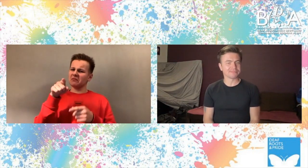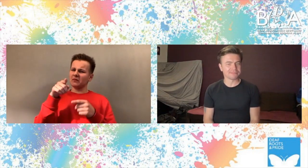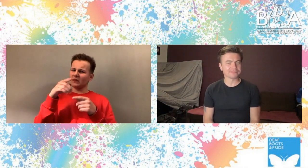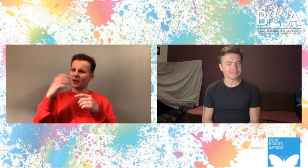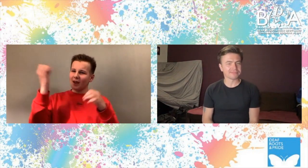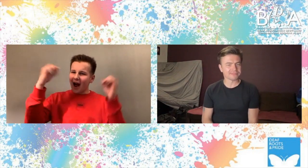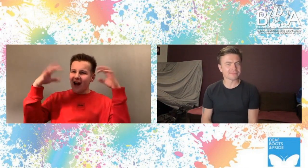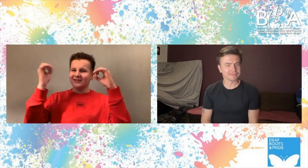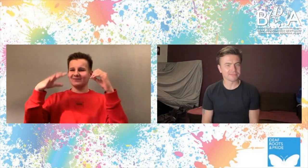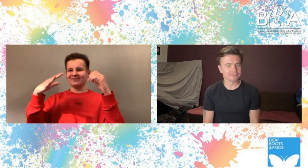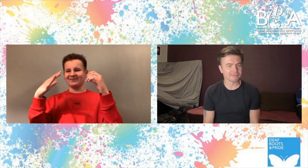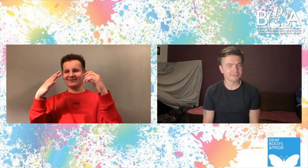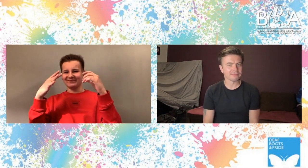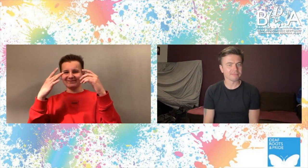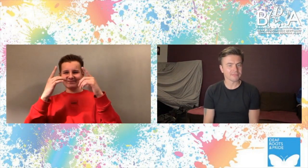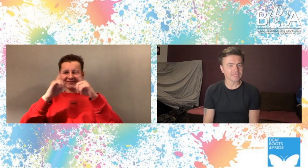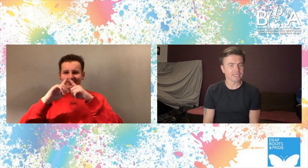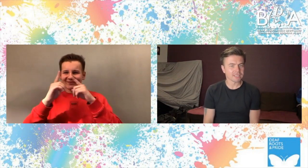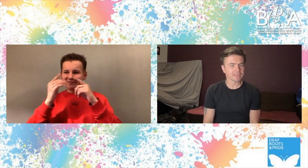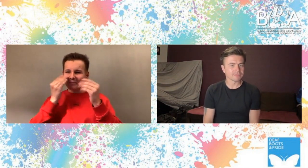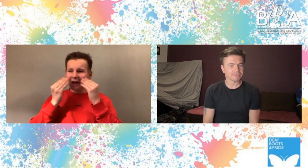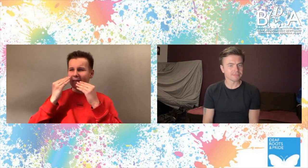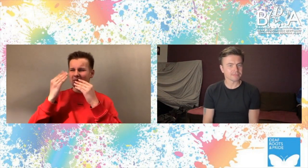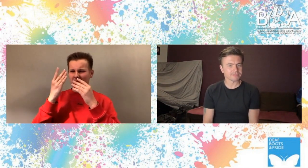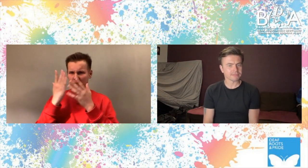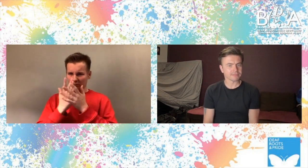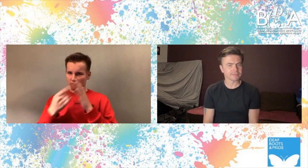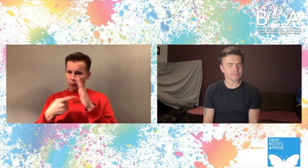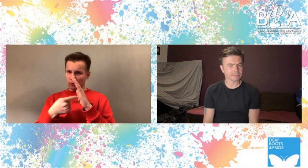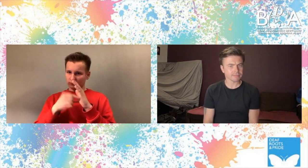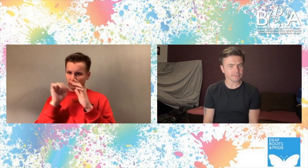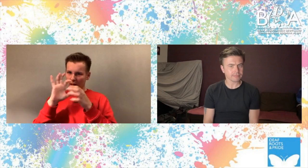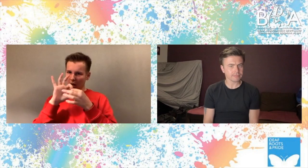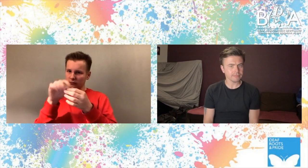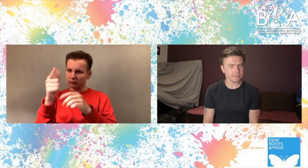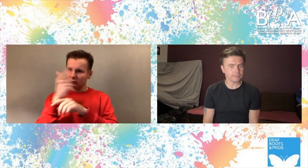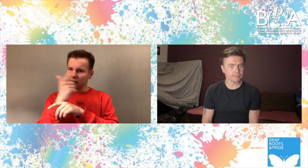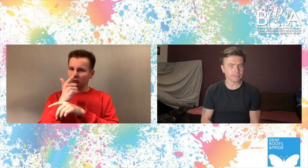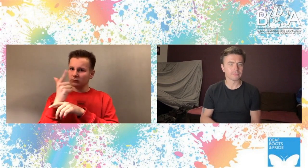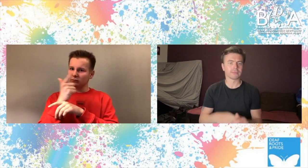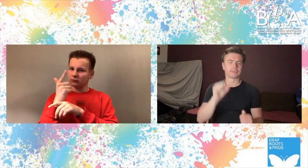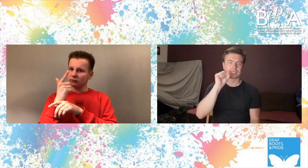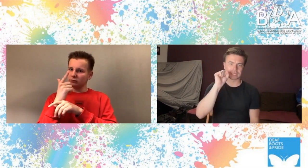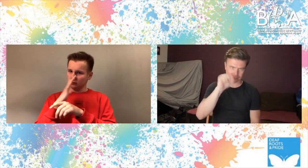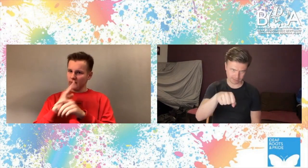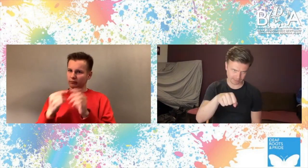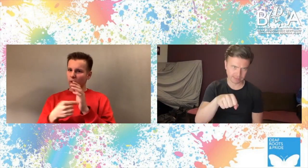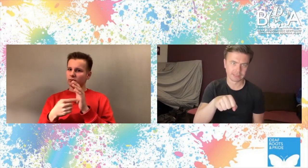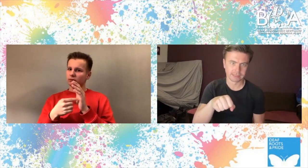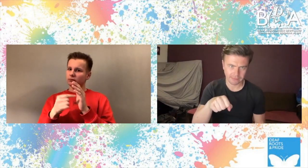That makes sense. Within film there are lots of different careers, lighting make-up and so on, that are all important.